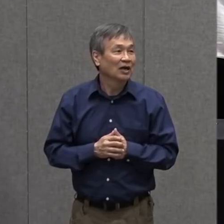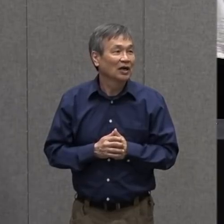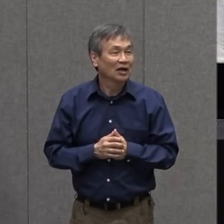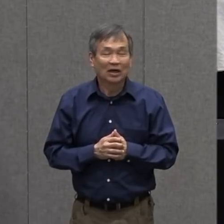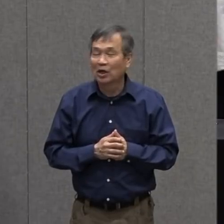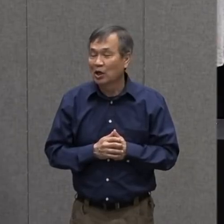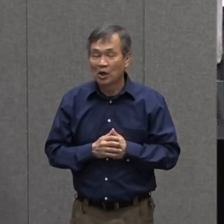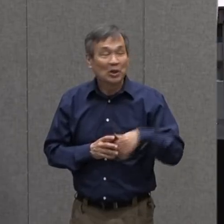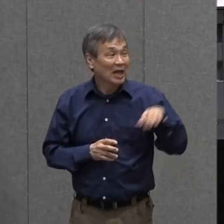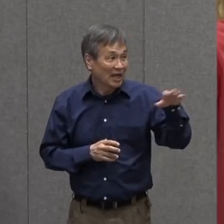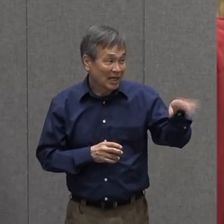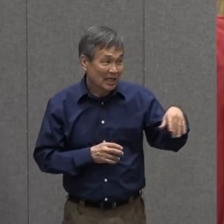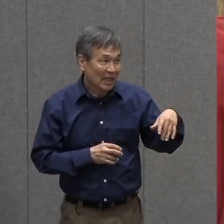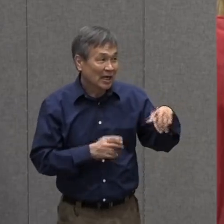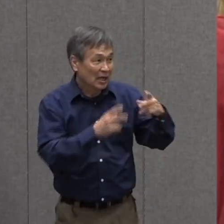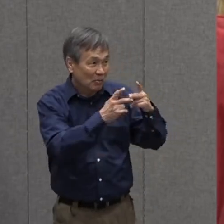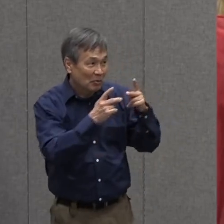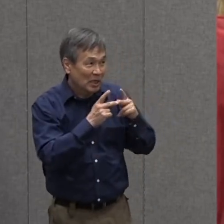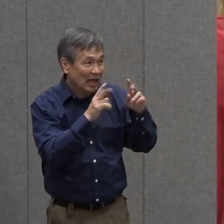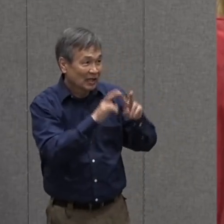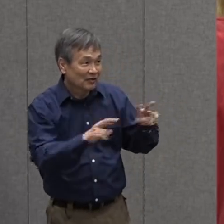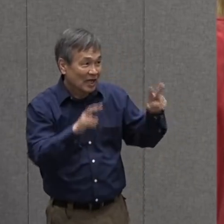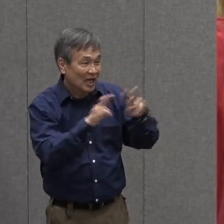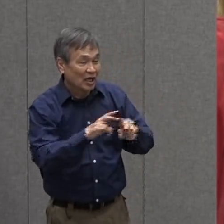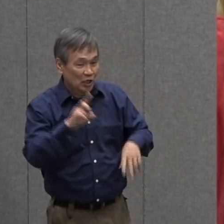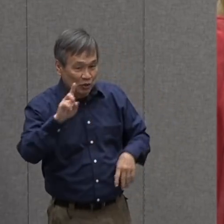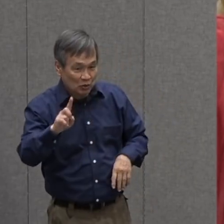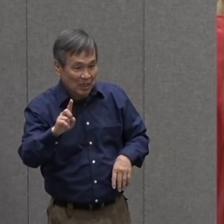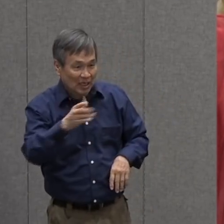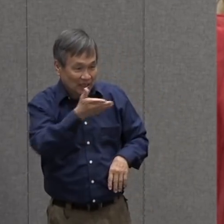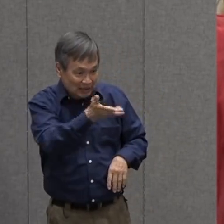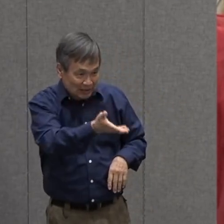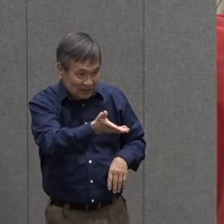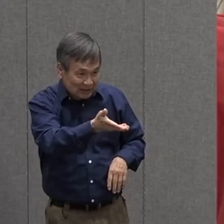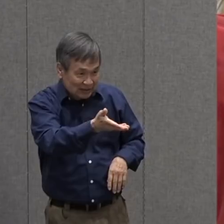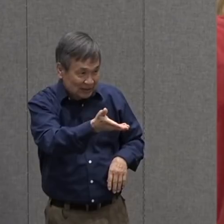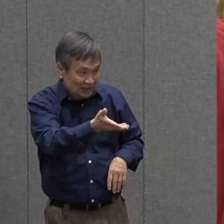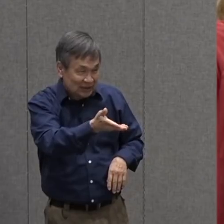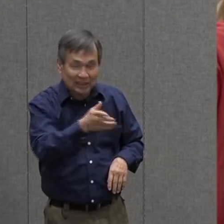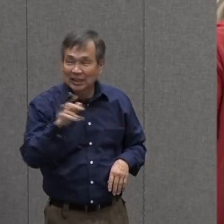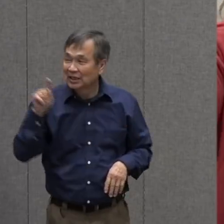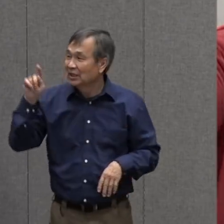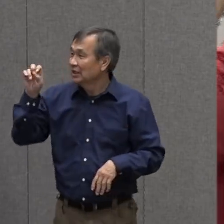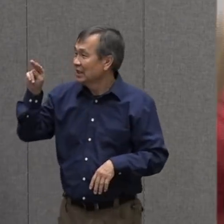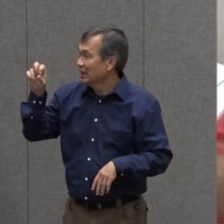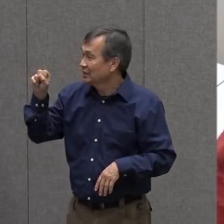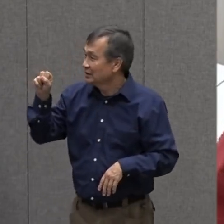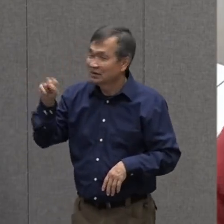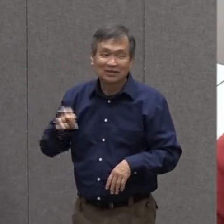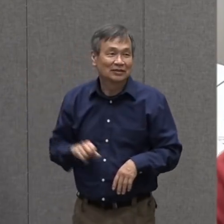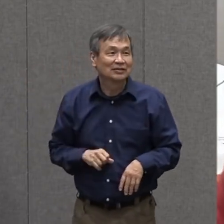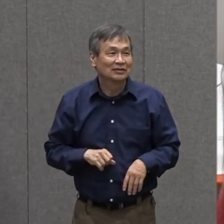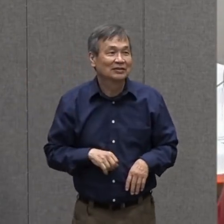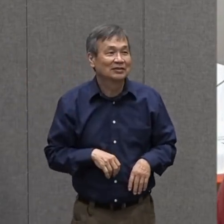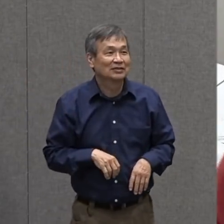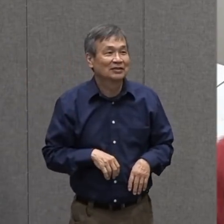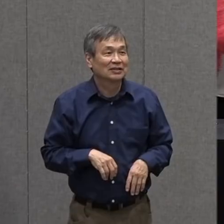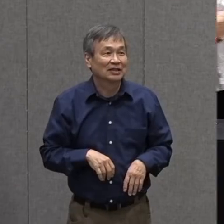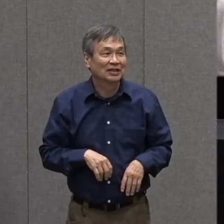This is a place value. You have a ones, then a Tens. Yep. All right.